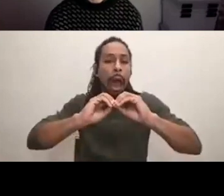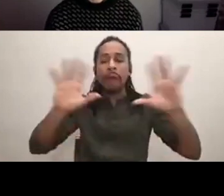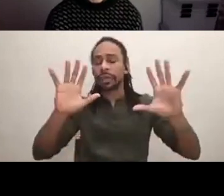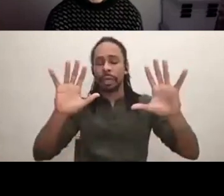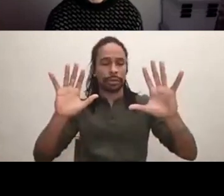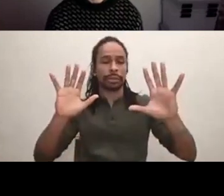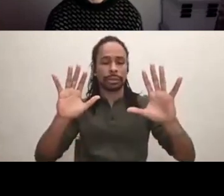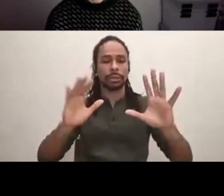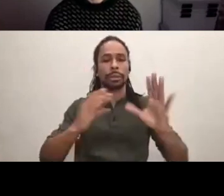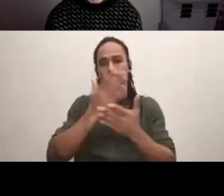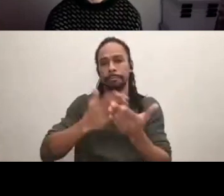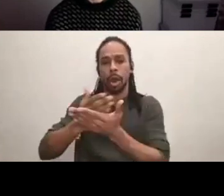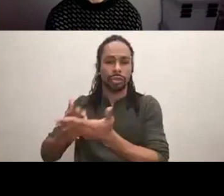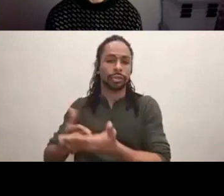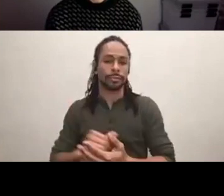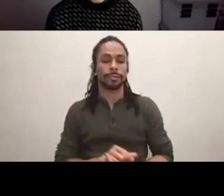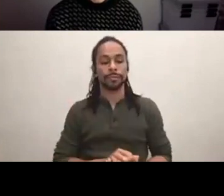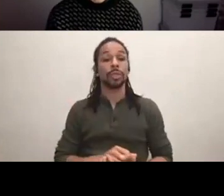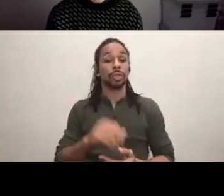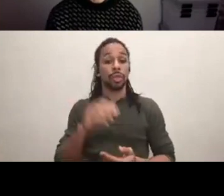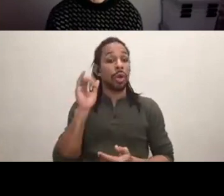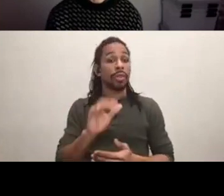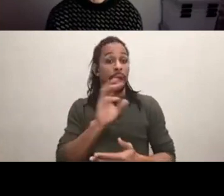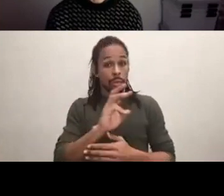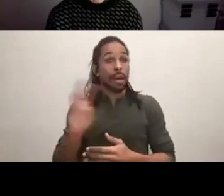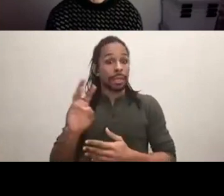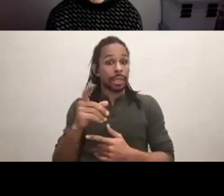of presentation part. We're going to listen to JJJJJerome's 5-minute conversation and